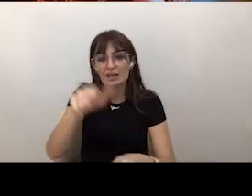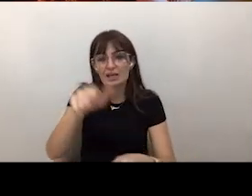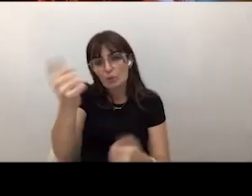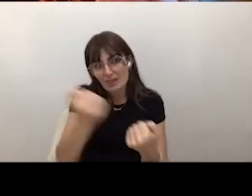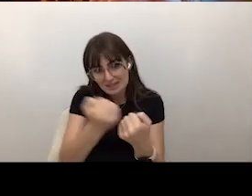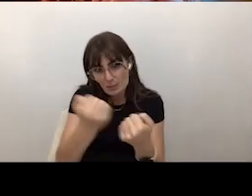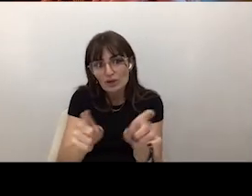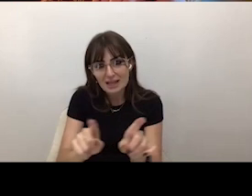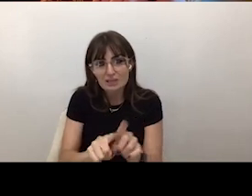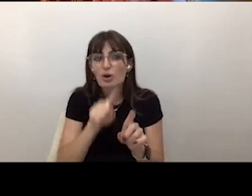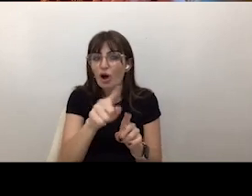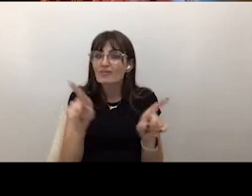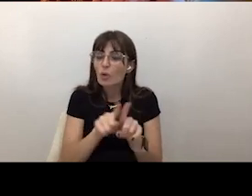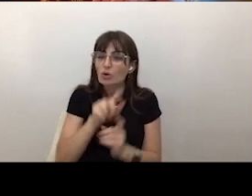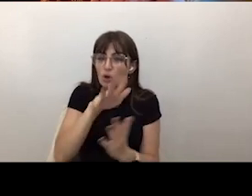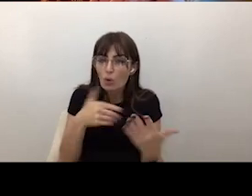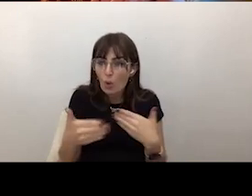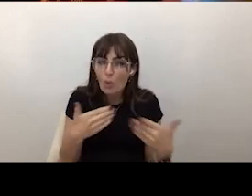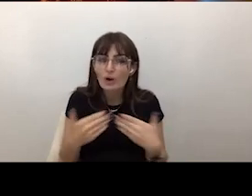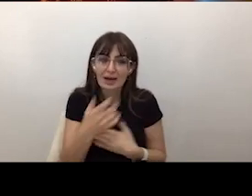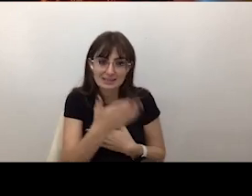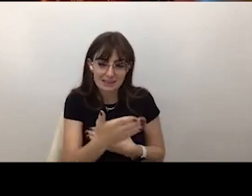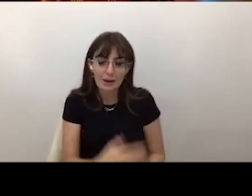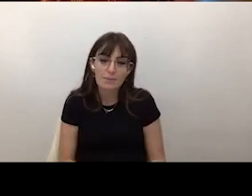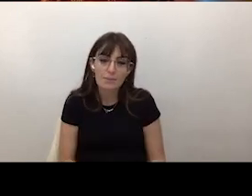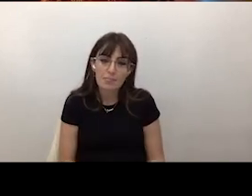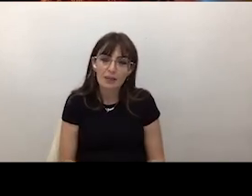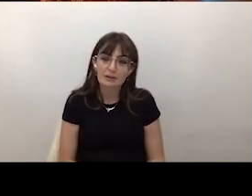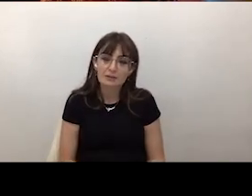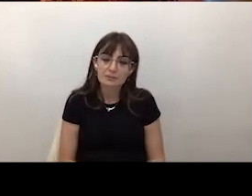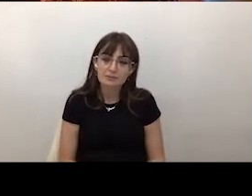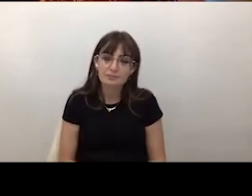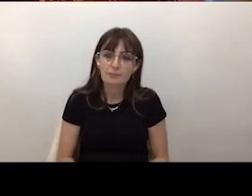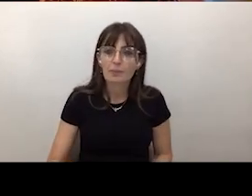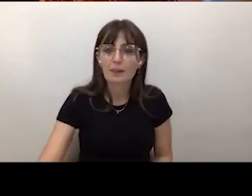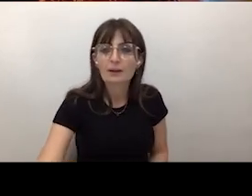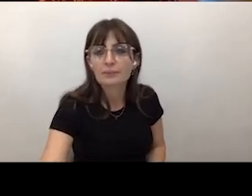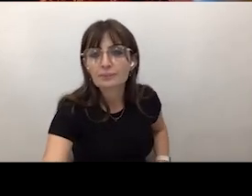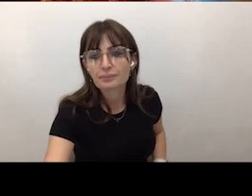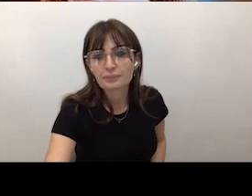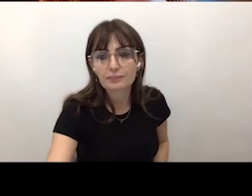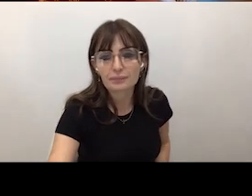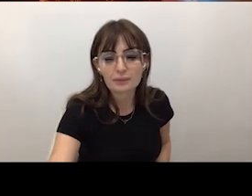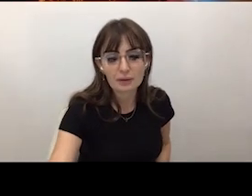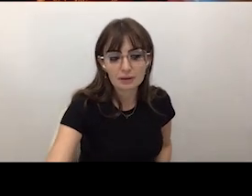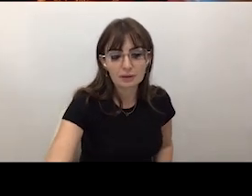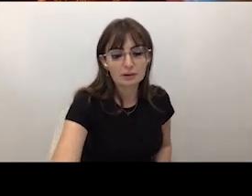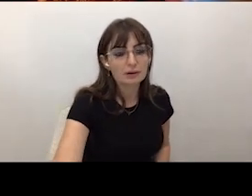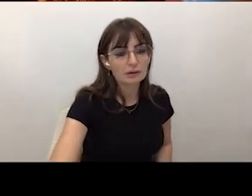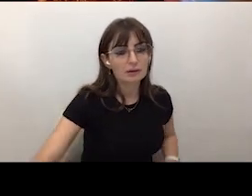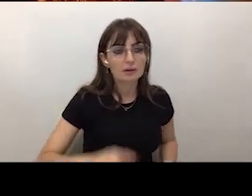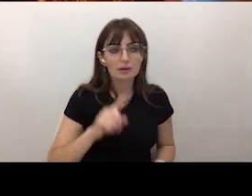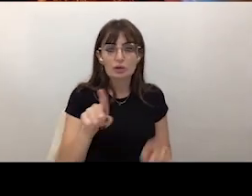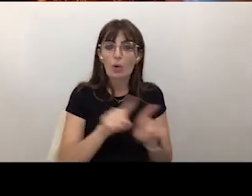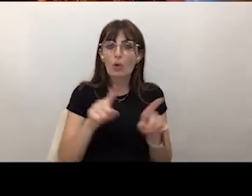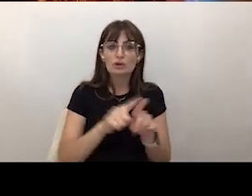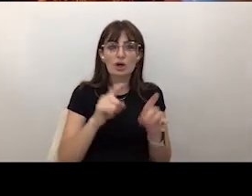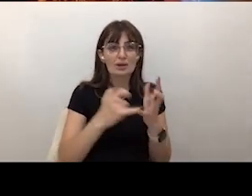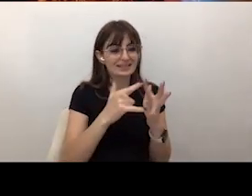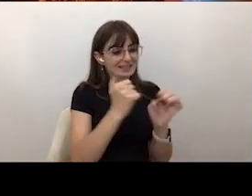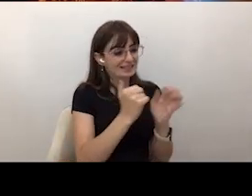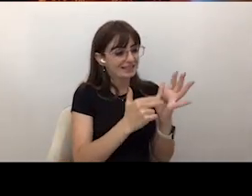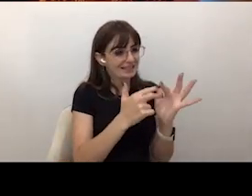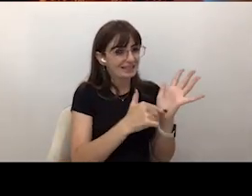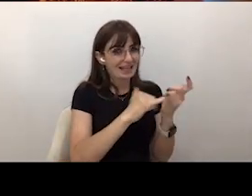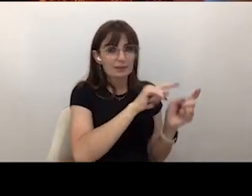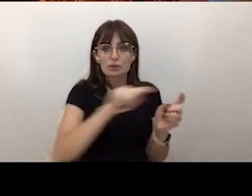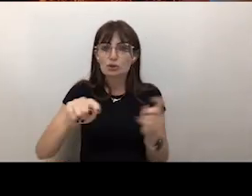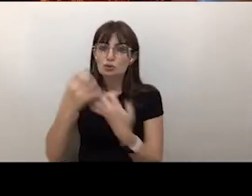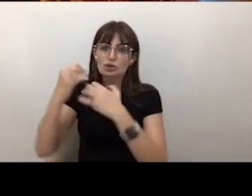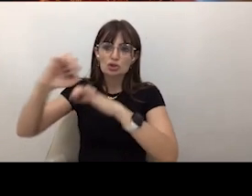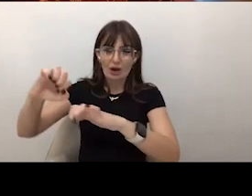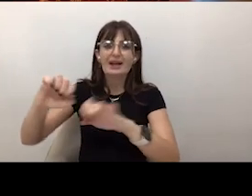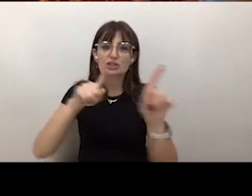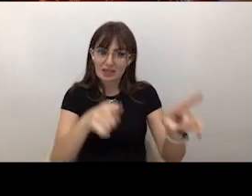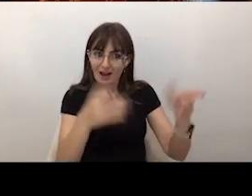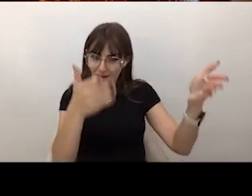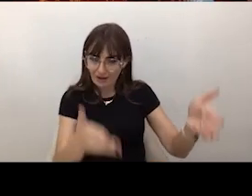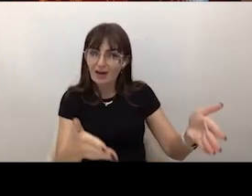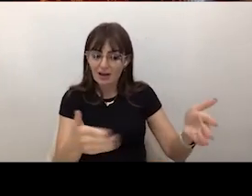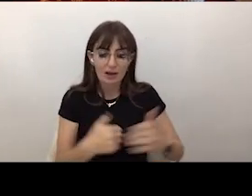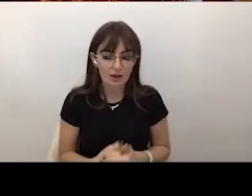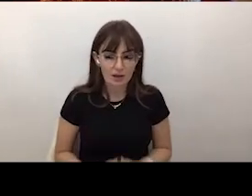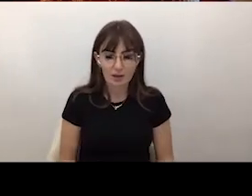And I have put together this segment to strategy slide. I will just tell you the theory behind it